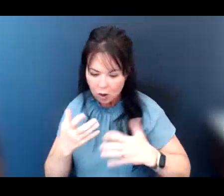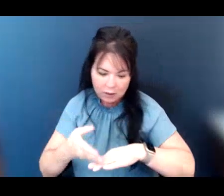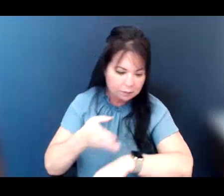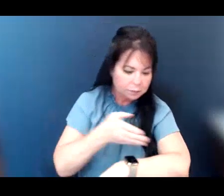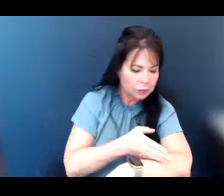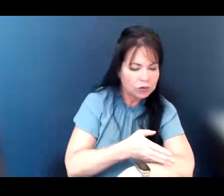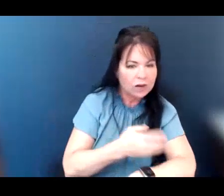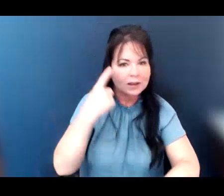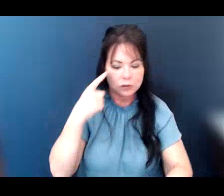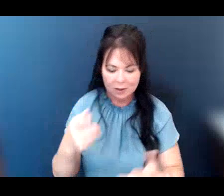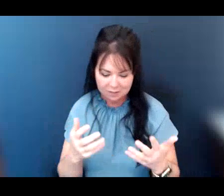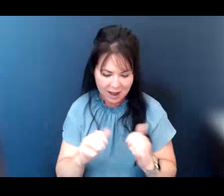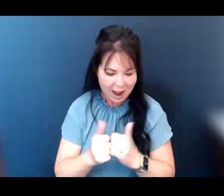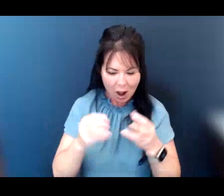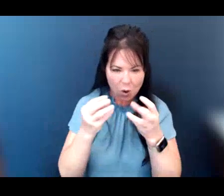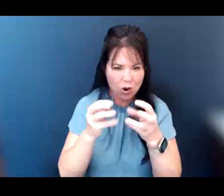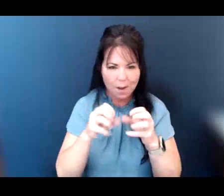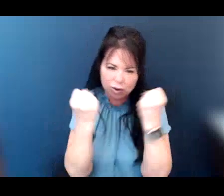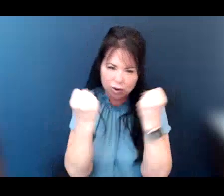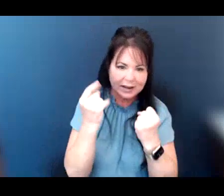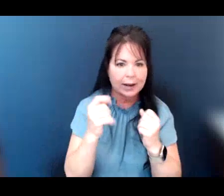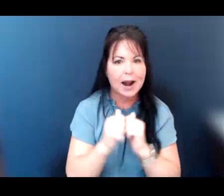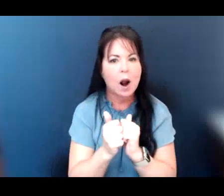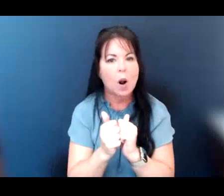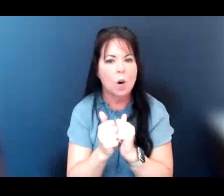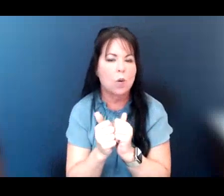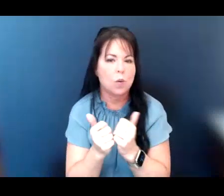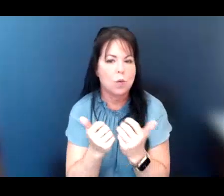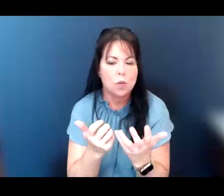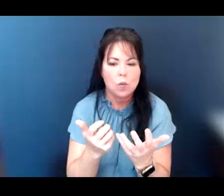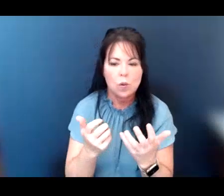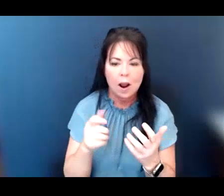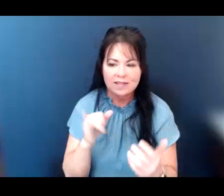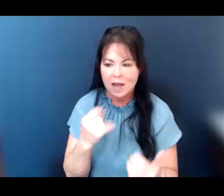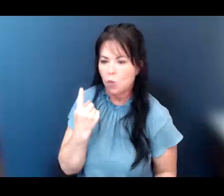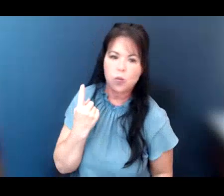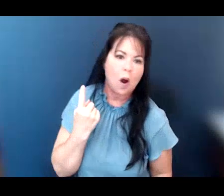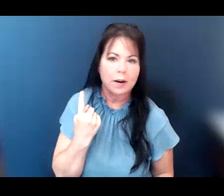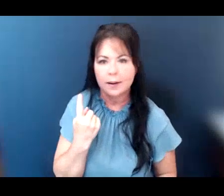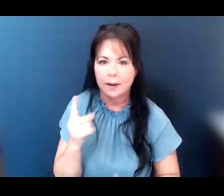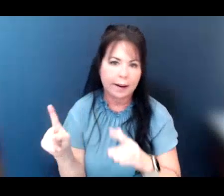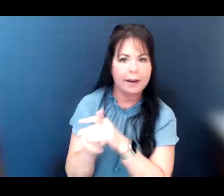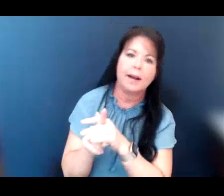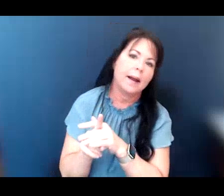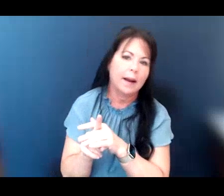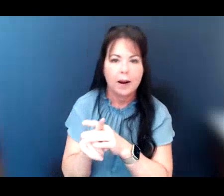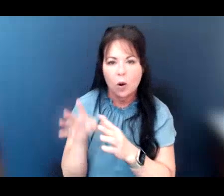How can I do the one circumstance that's going to happen every four years on the third Tuesday of the fourth month